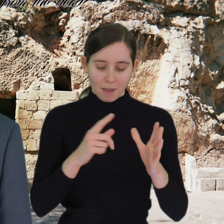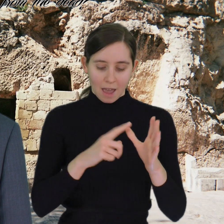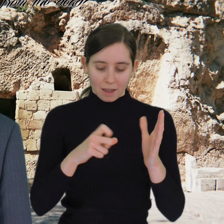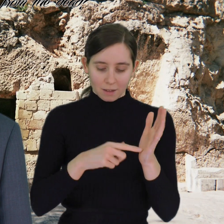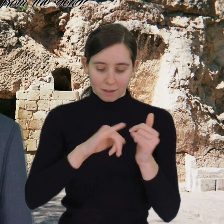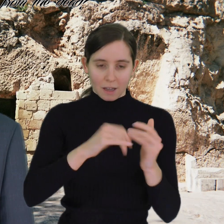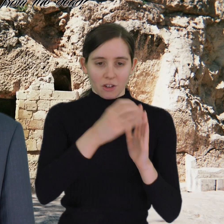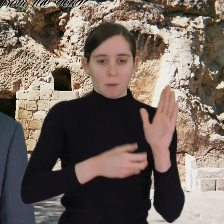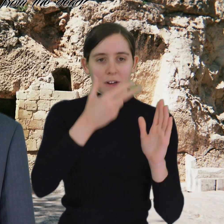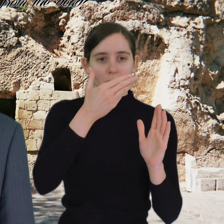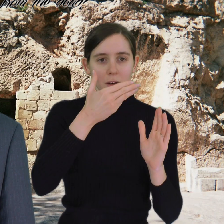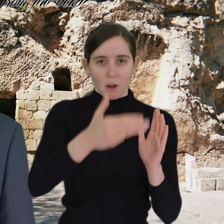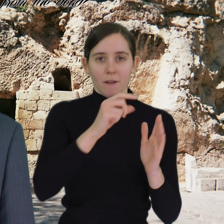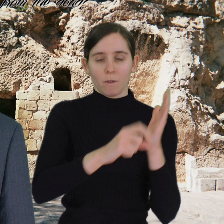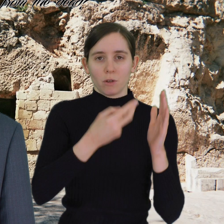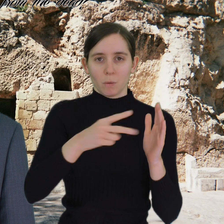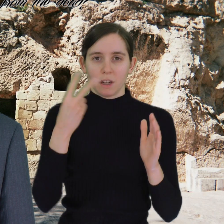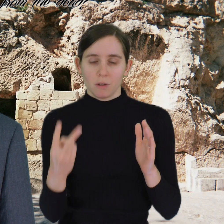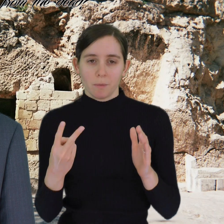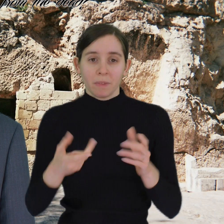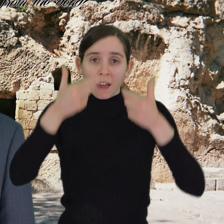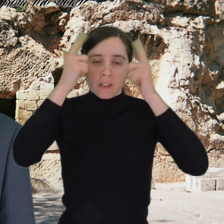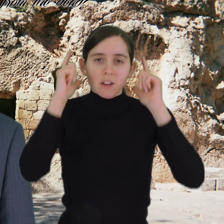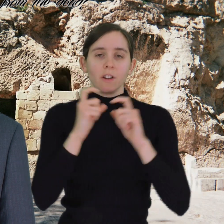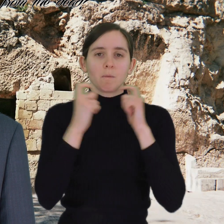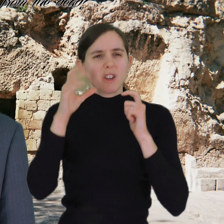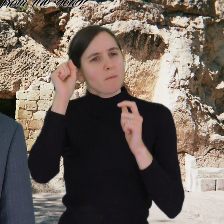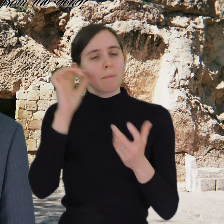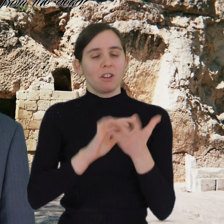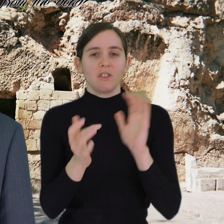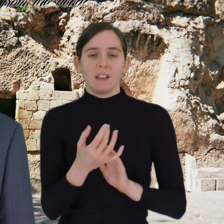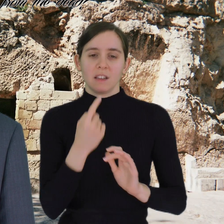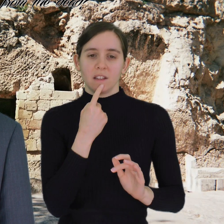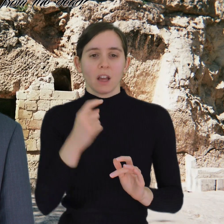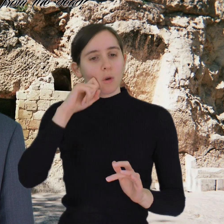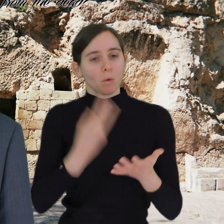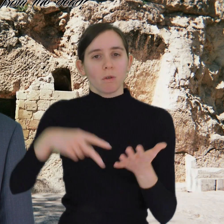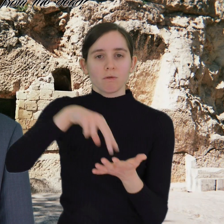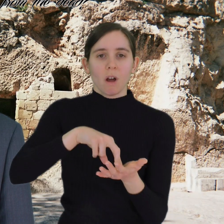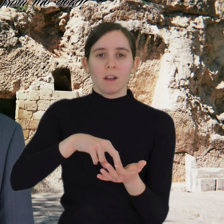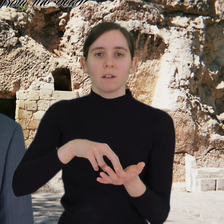The chief priests and Pharisees remembered Jesus claimed He would rise from the dead on the third day.